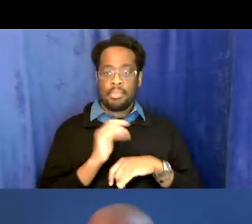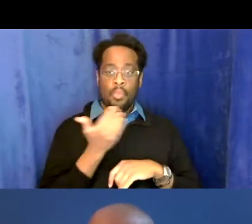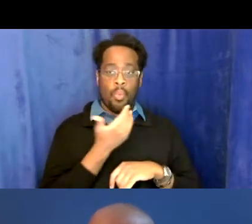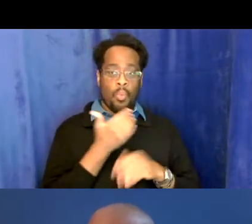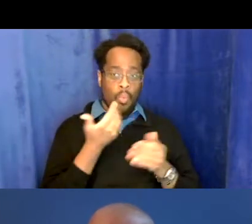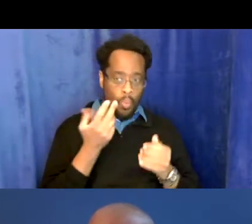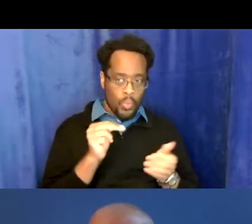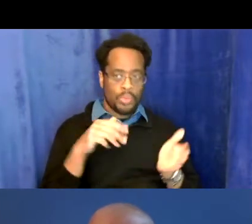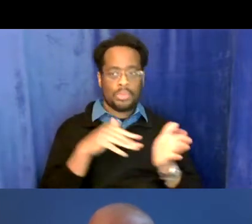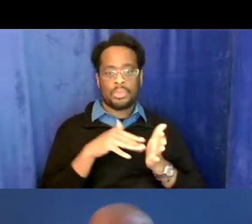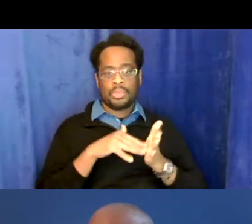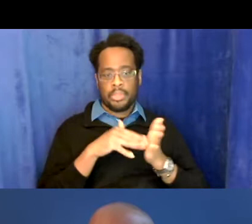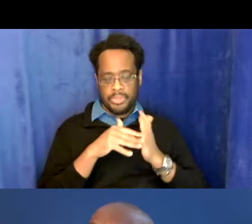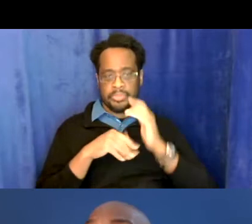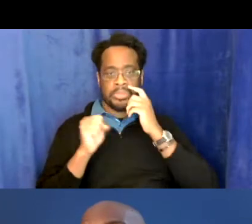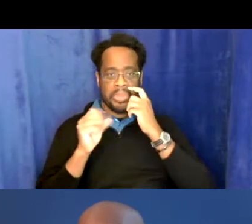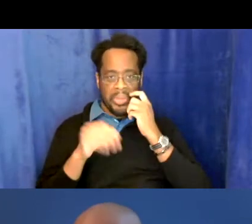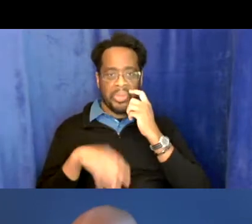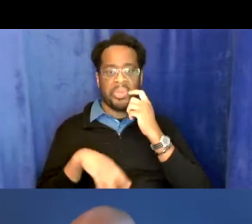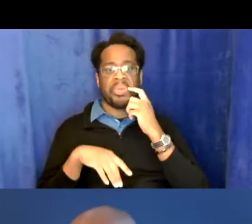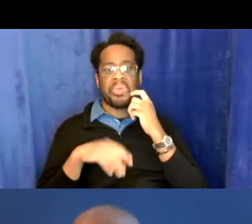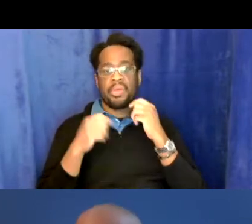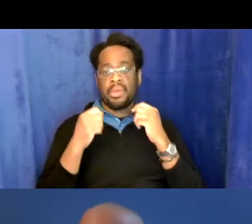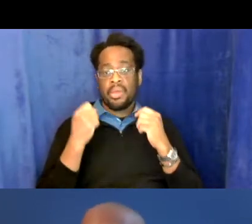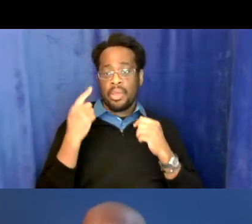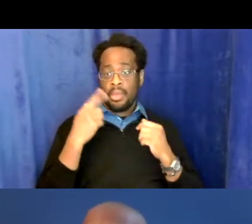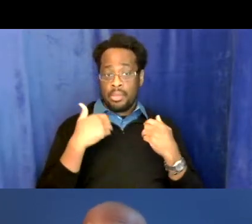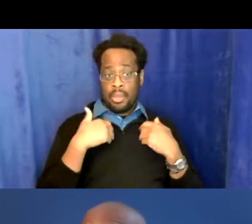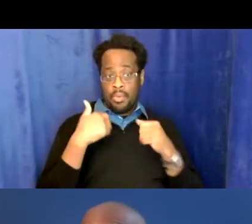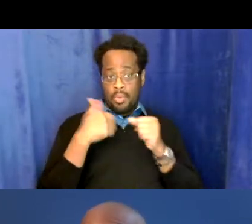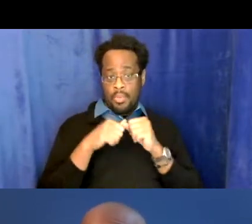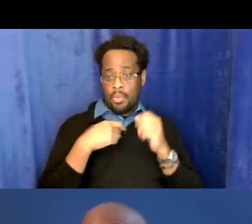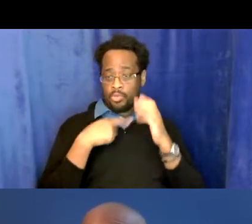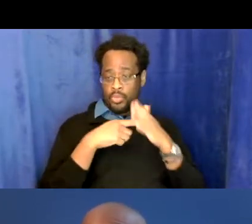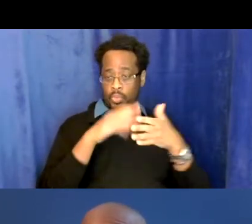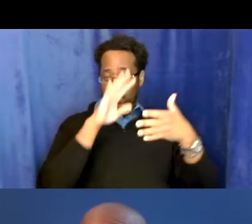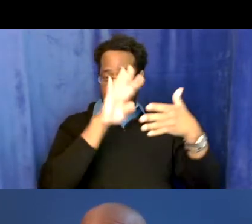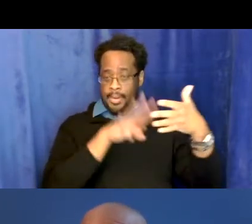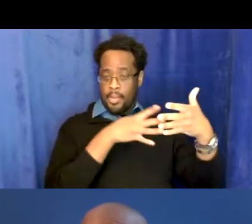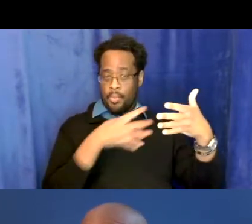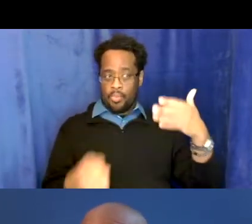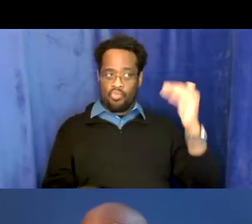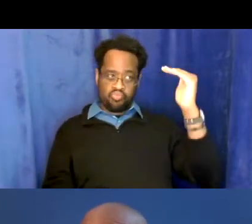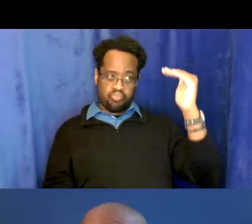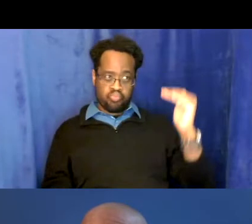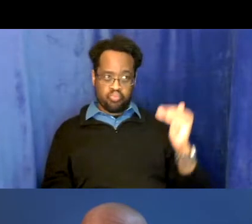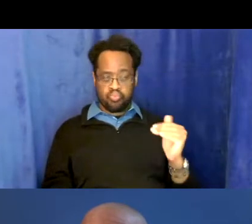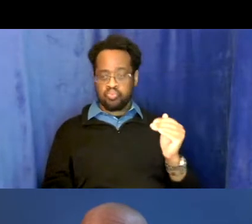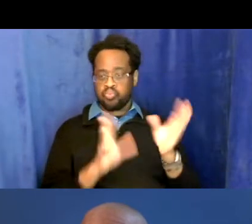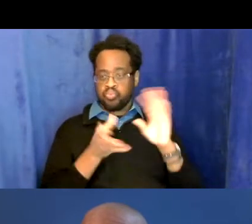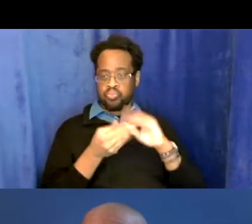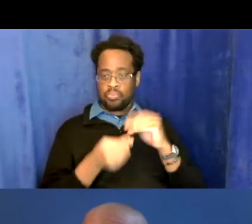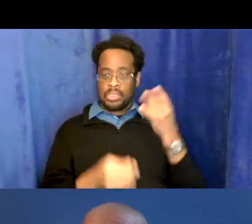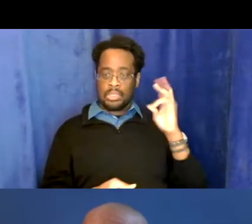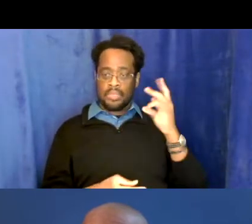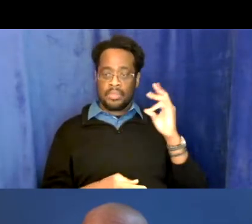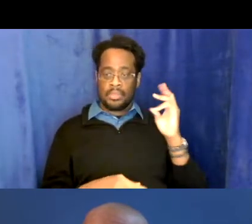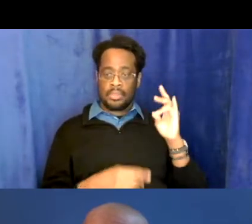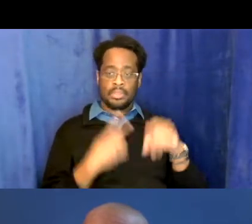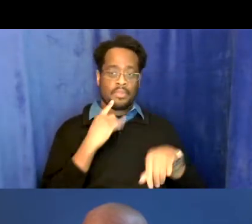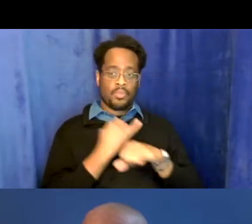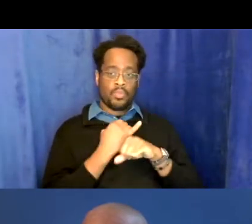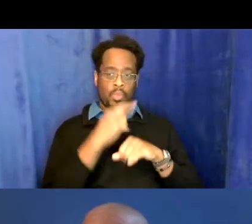We decided to do our own study. Remember, I showed a graph which was